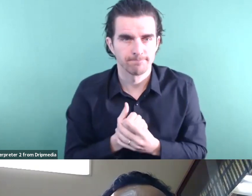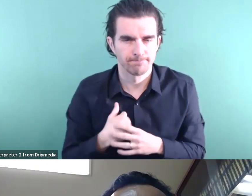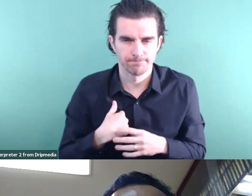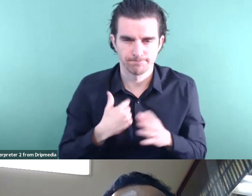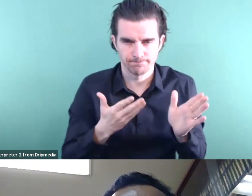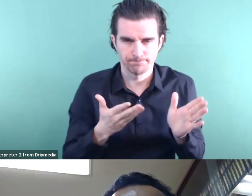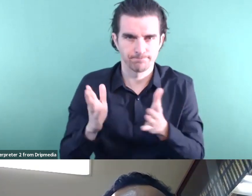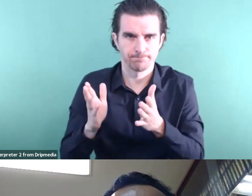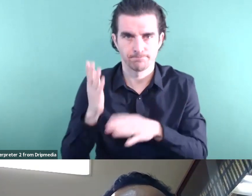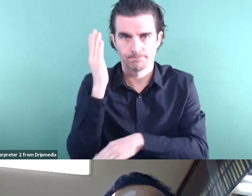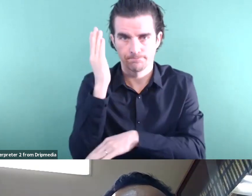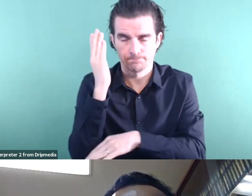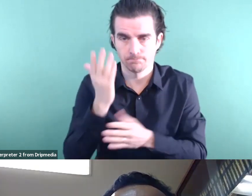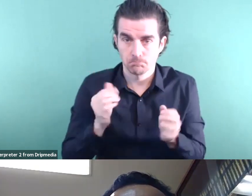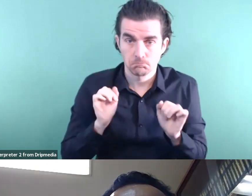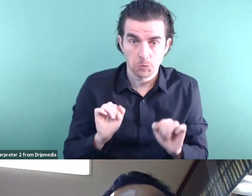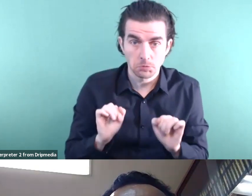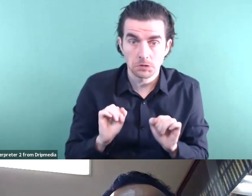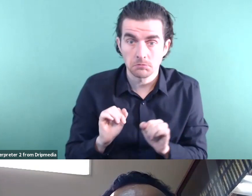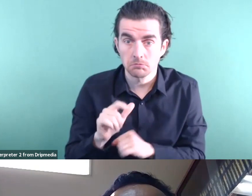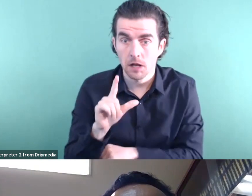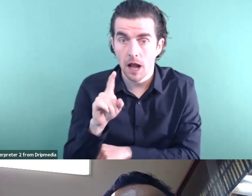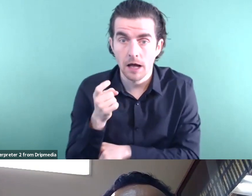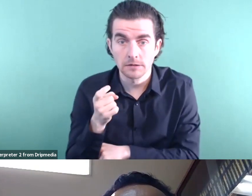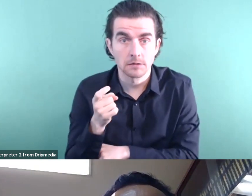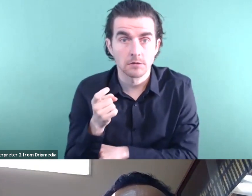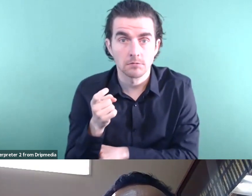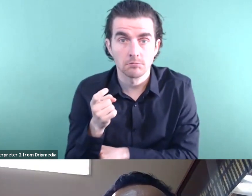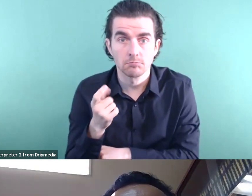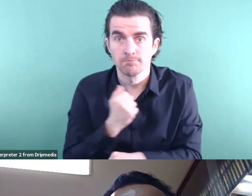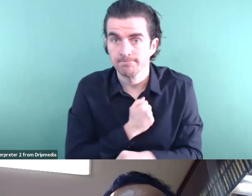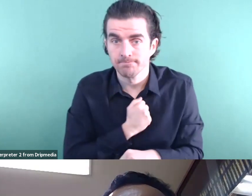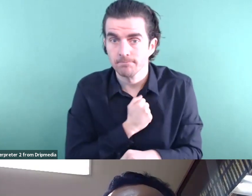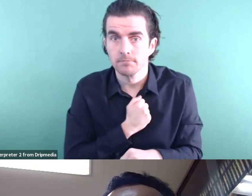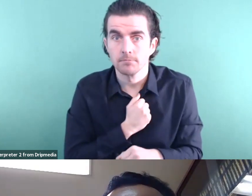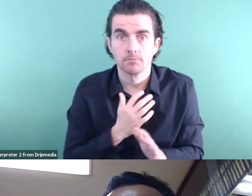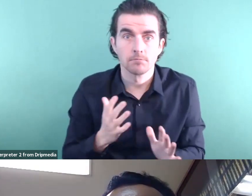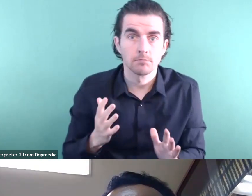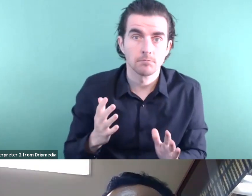Persons with disabilities are often working in their informal sector and I was wondering if